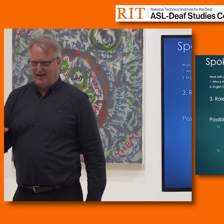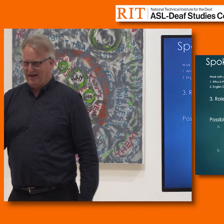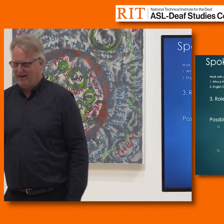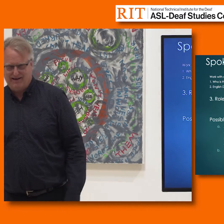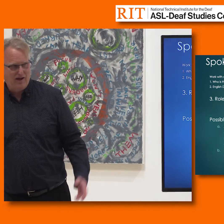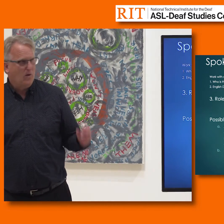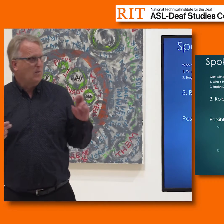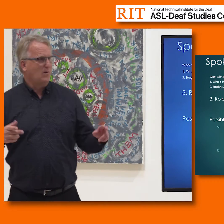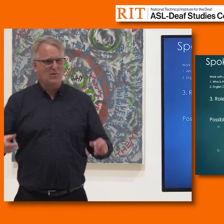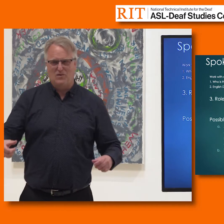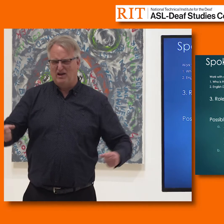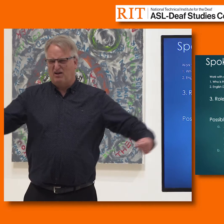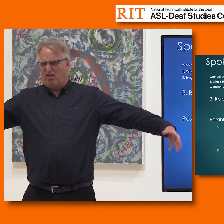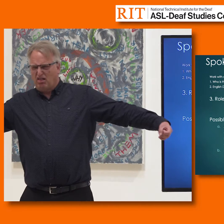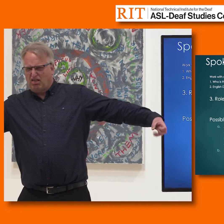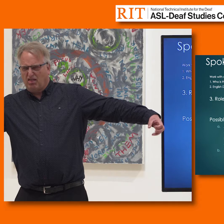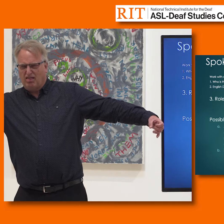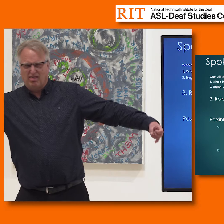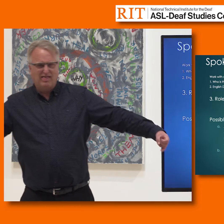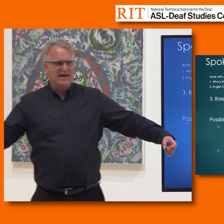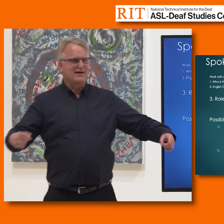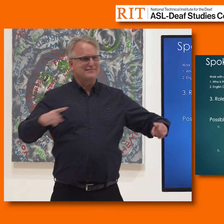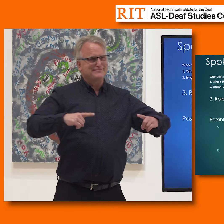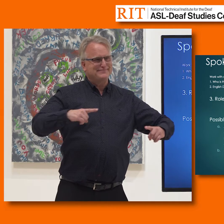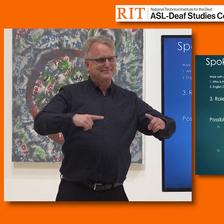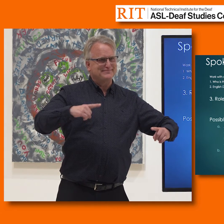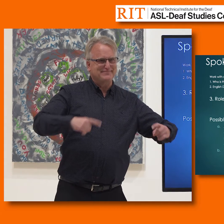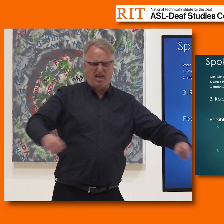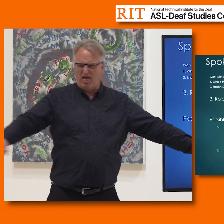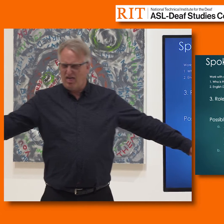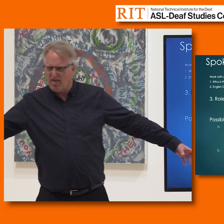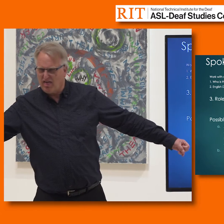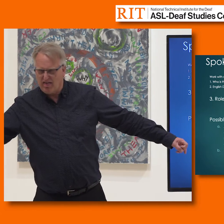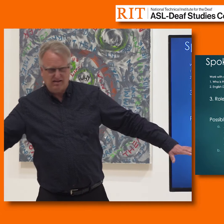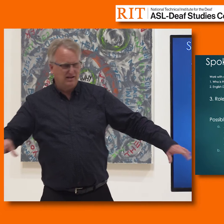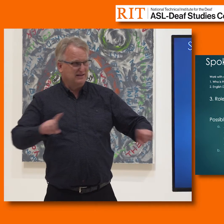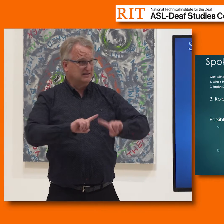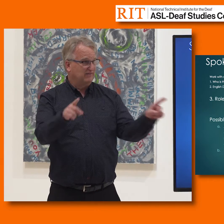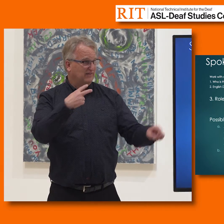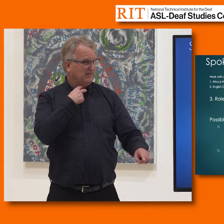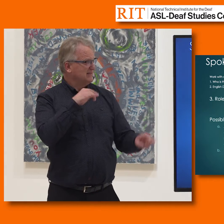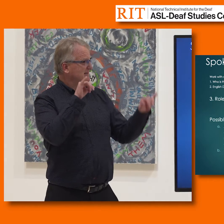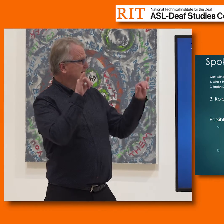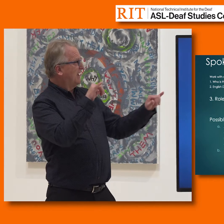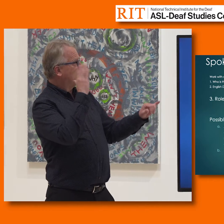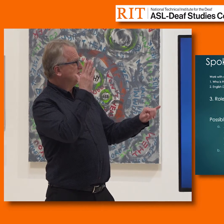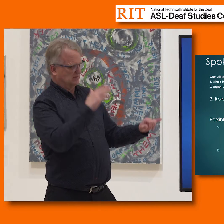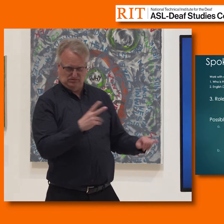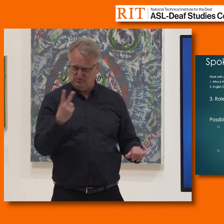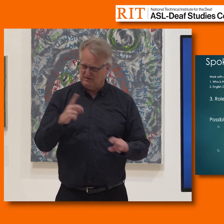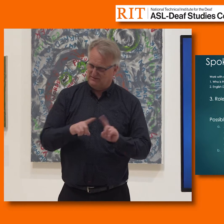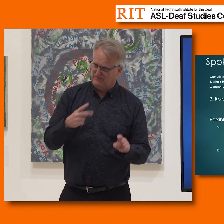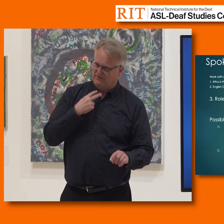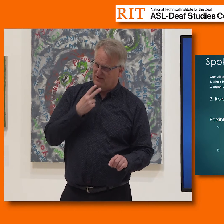connect with as well, or not as skilled as the other, is up for their 20 minutes, I'm biding my time, right?